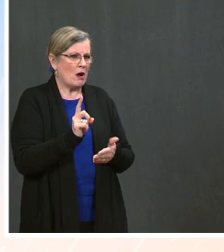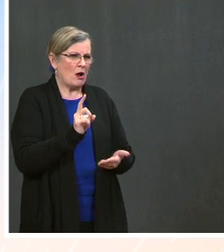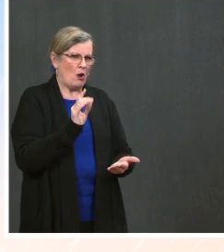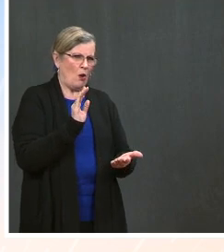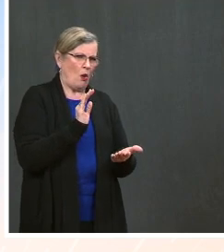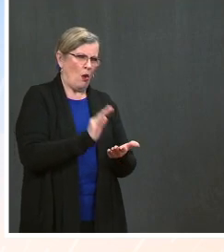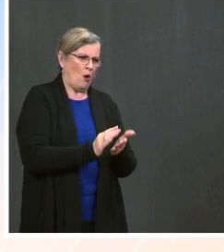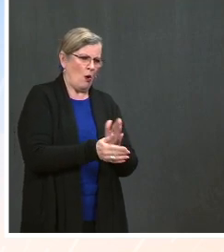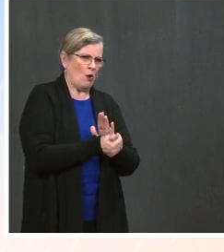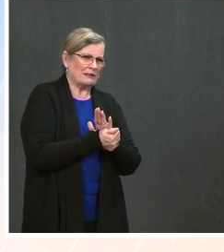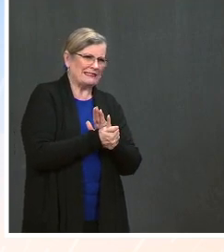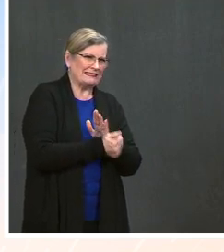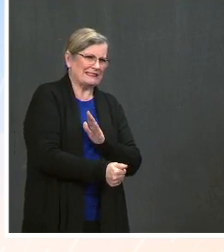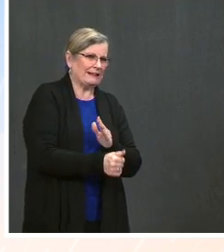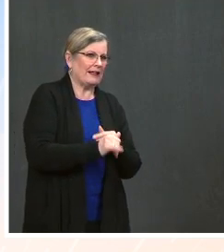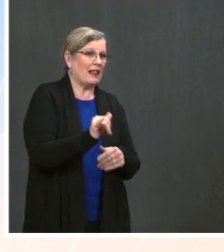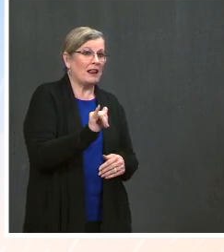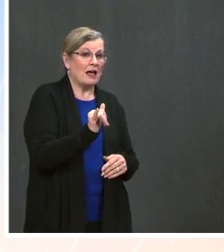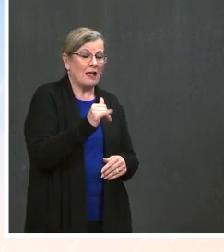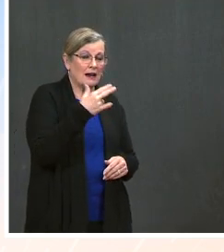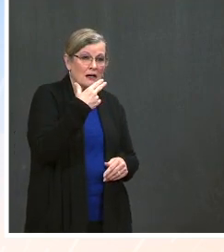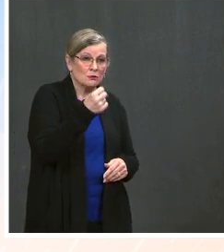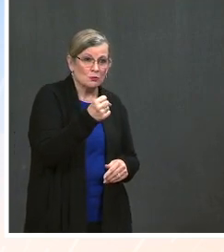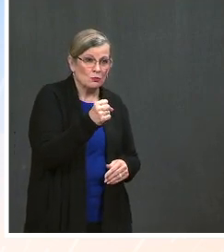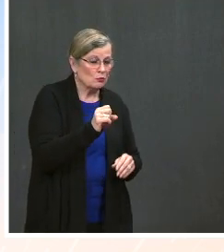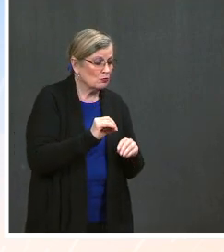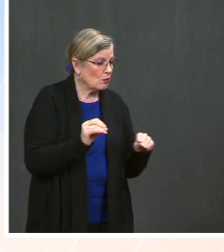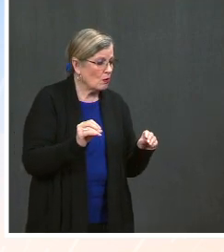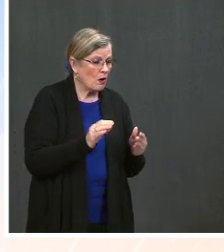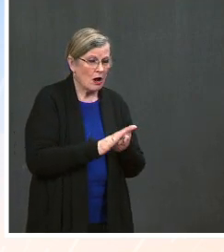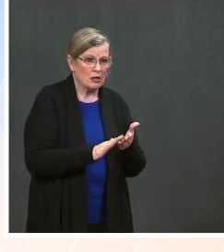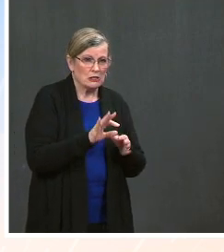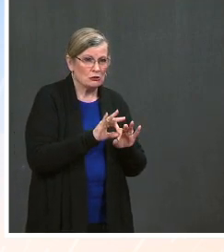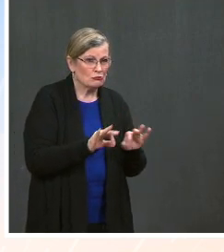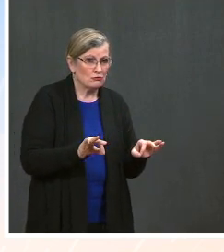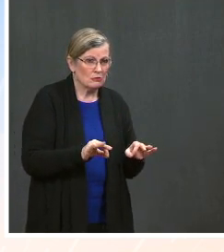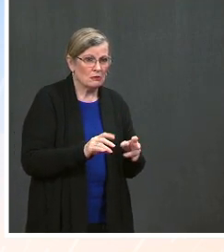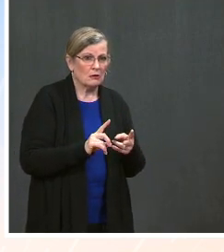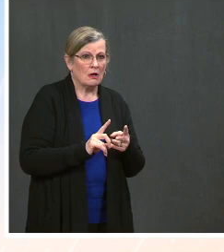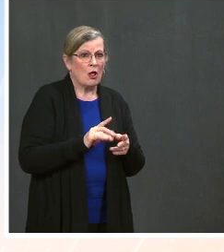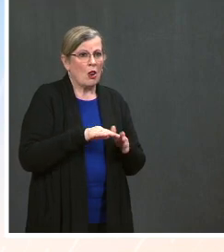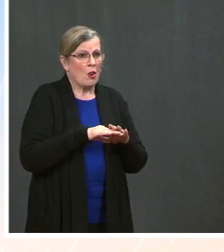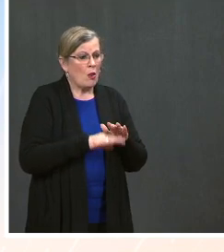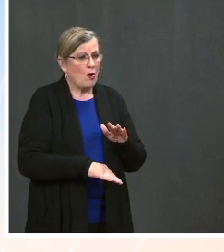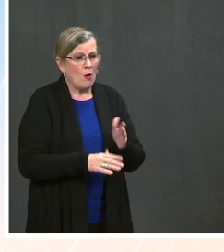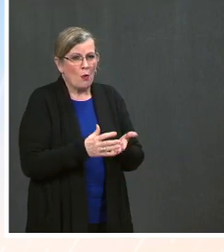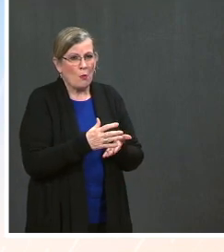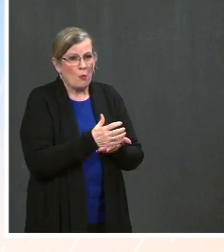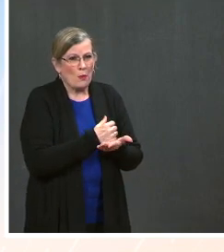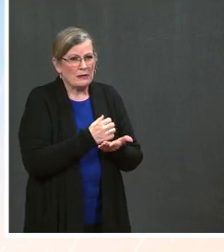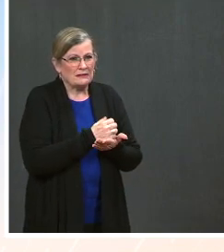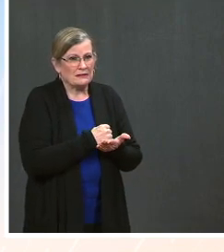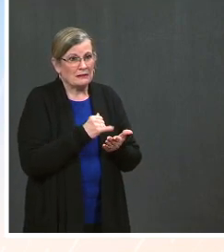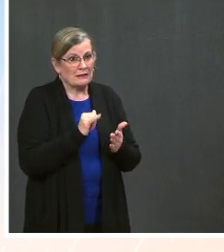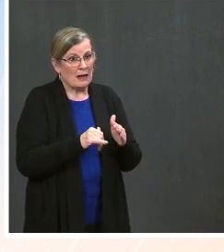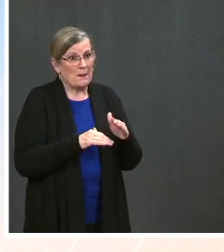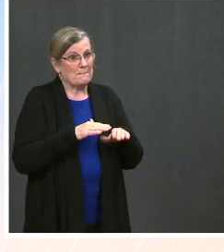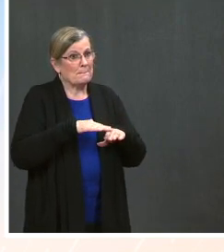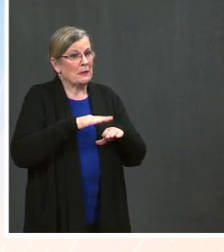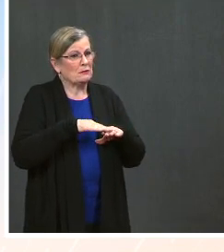a lot of high school dropouts that came into the workforce -- low-wage earners. Minimum wage changes that dynamic. Those same workers coming back, having a minimum wage,